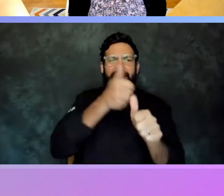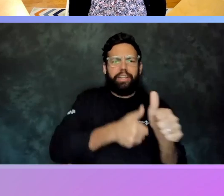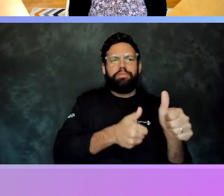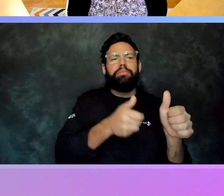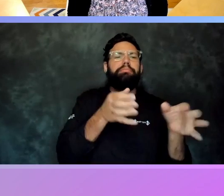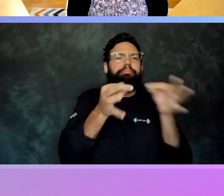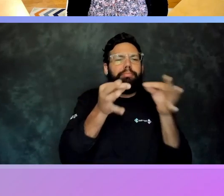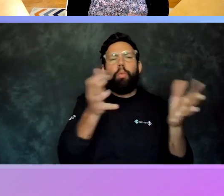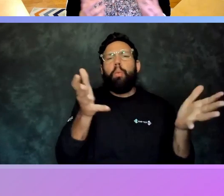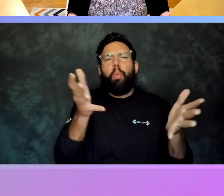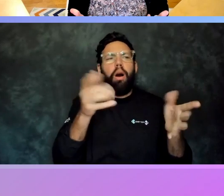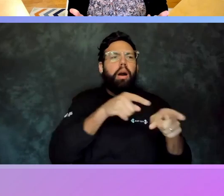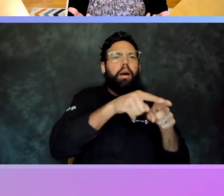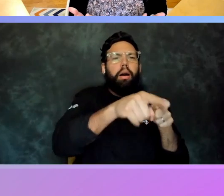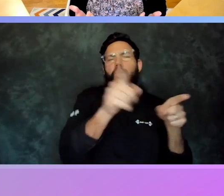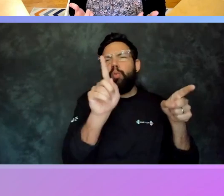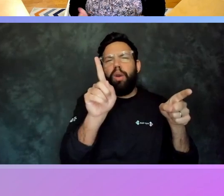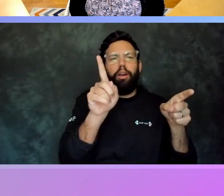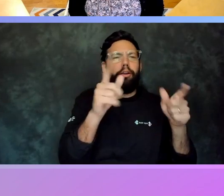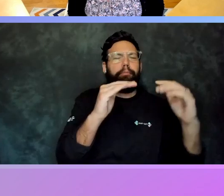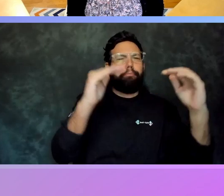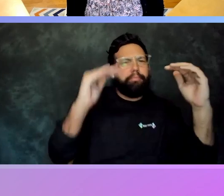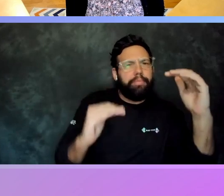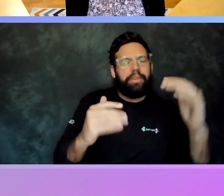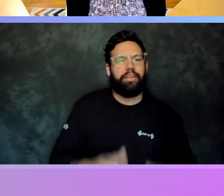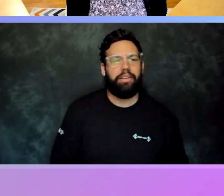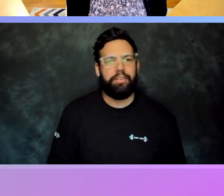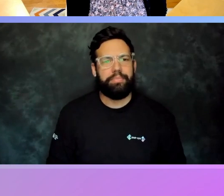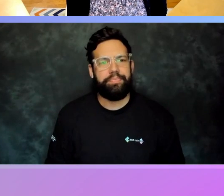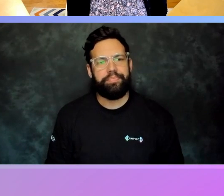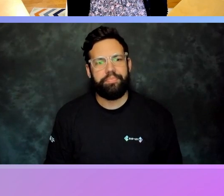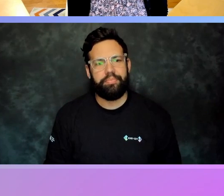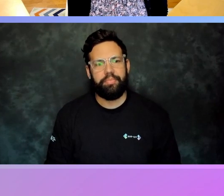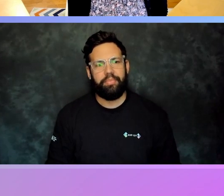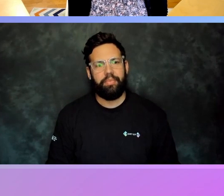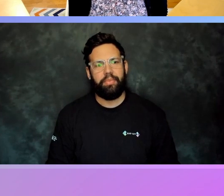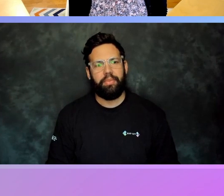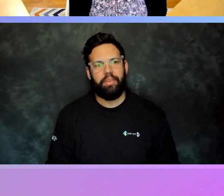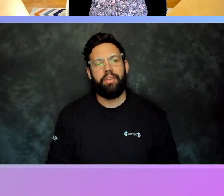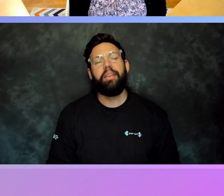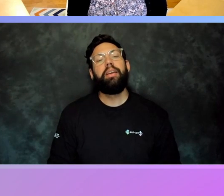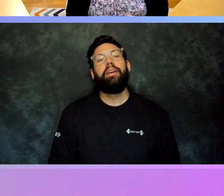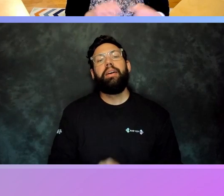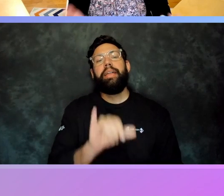candidate at Iowa state university, sorry to the interpreters for that mouthful. But I am a primary